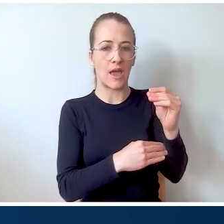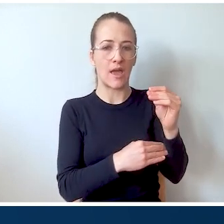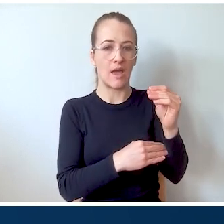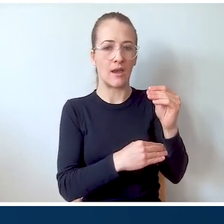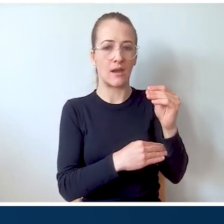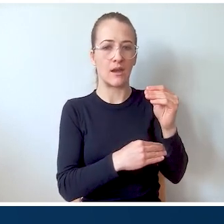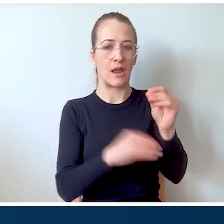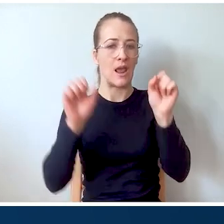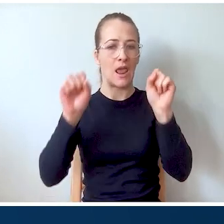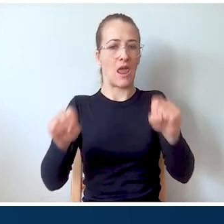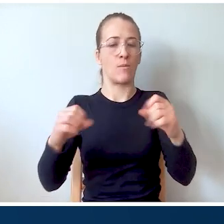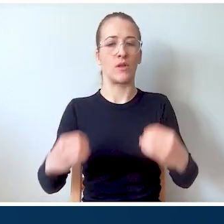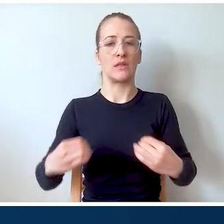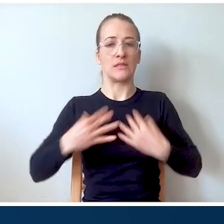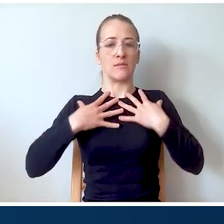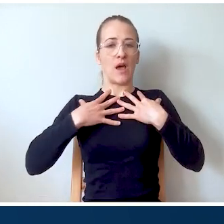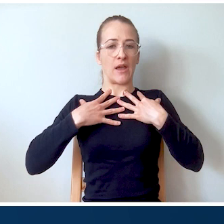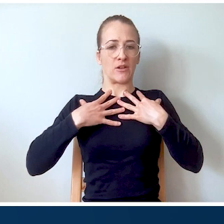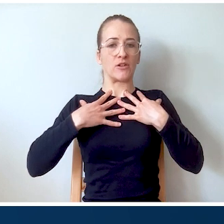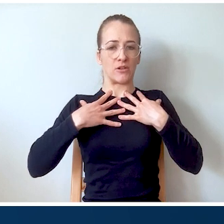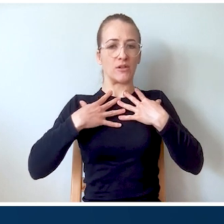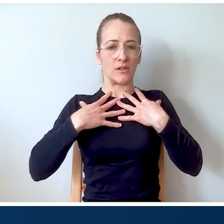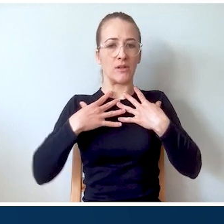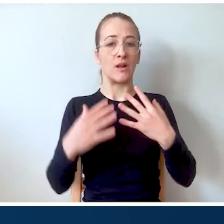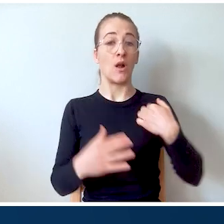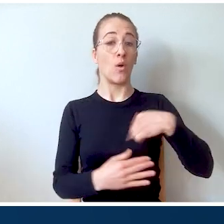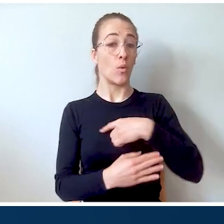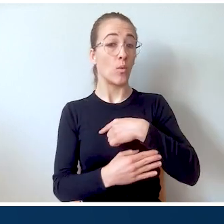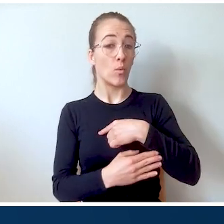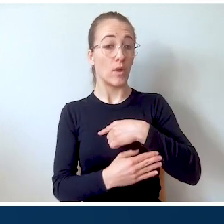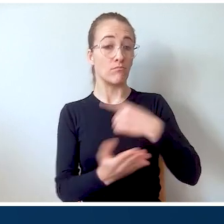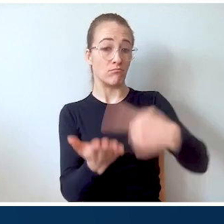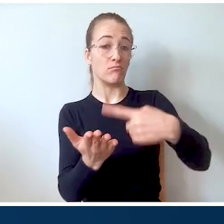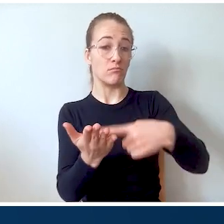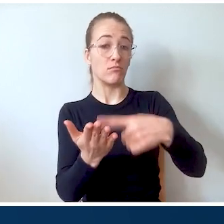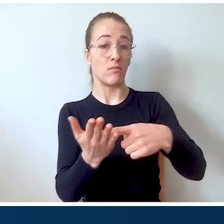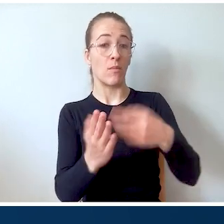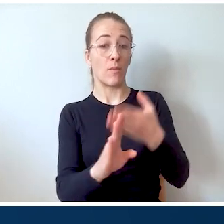and is so able to inspire. And we did talk a little bit about this before,